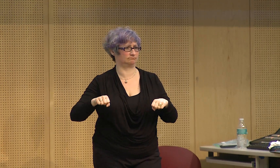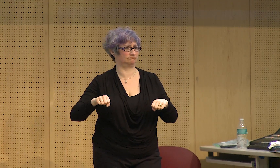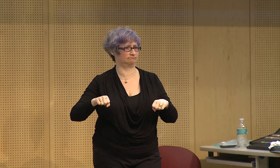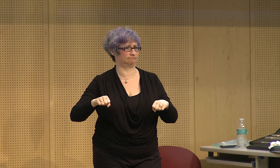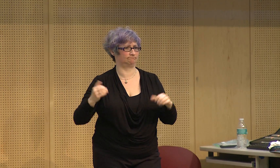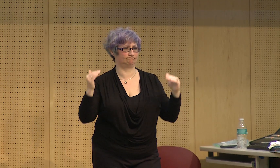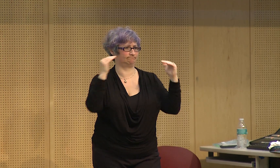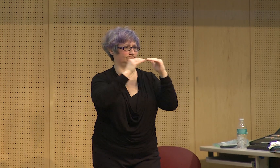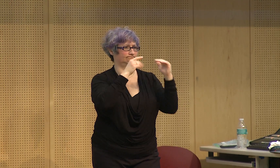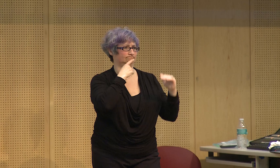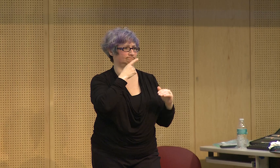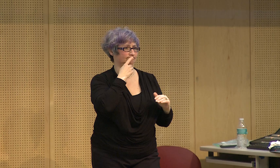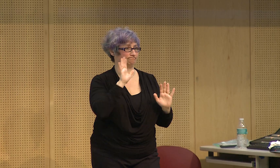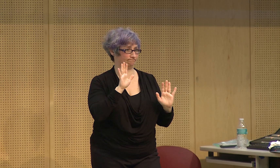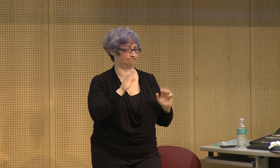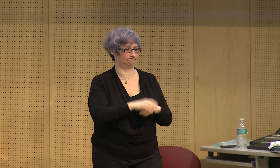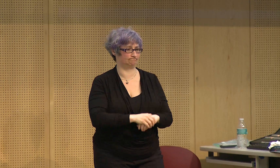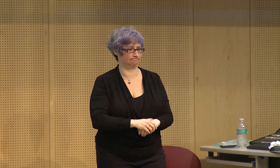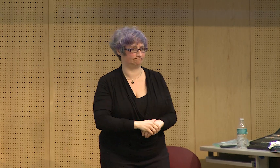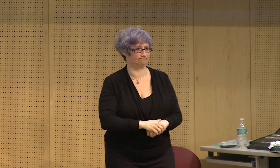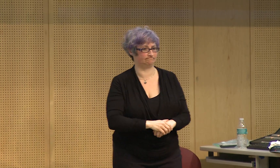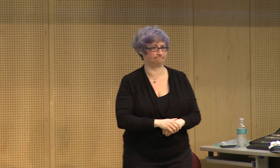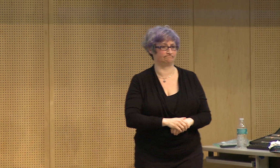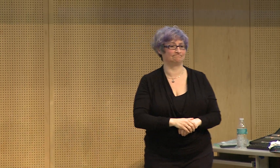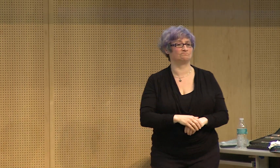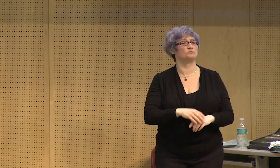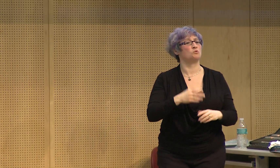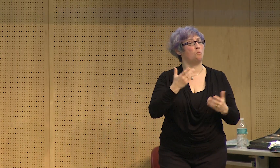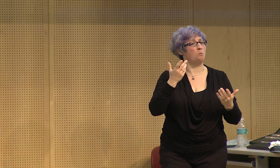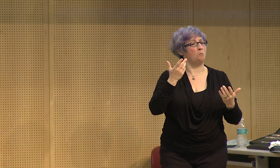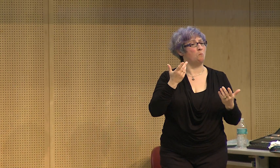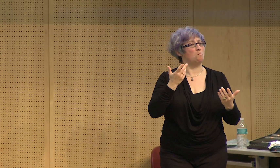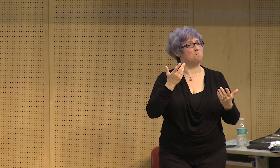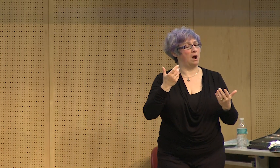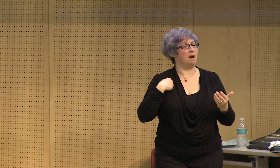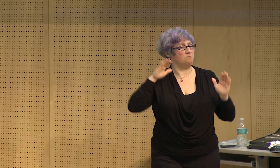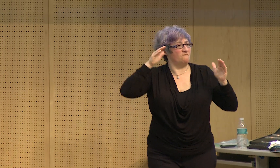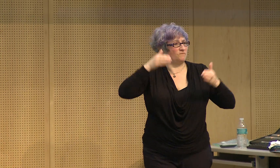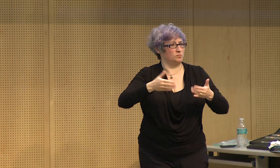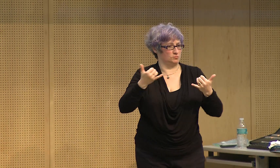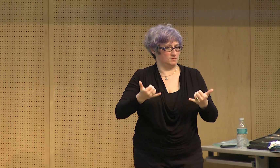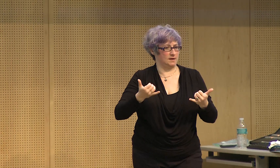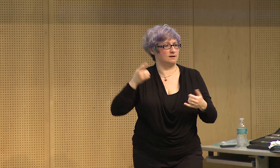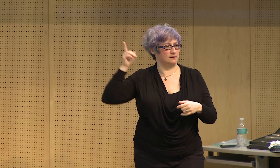Deaf and hard of hearing children are on par with their hearing peers as far as estimation is concerned.